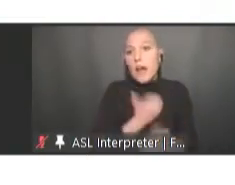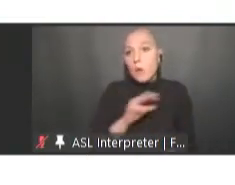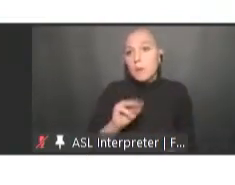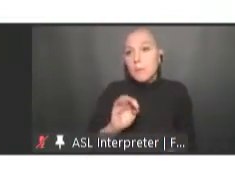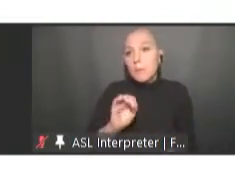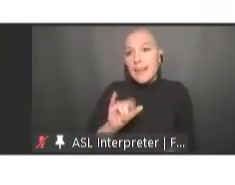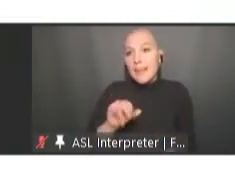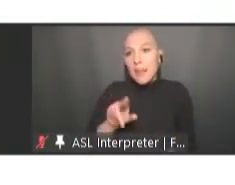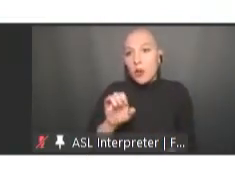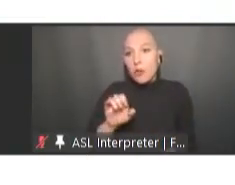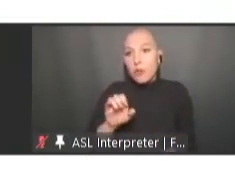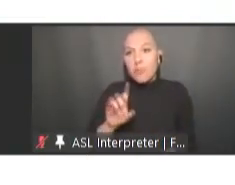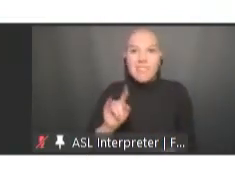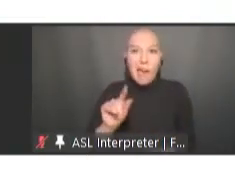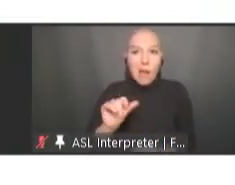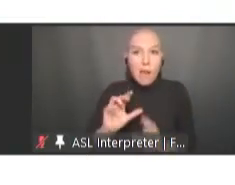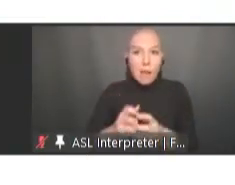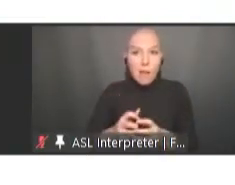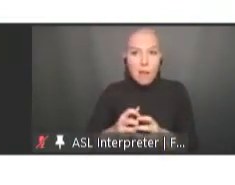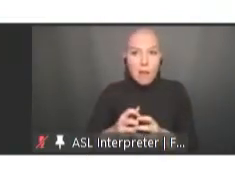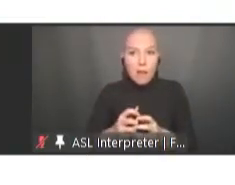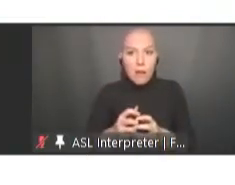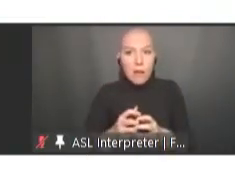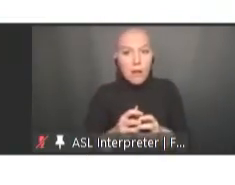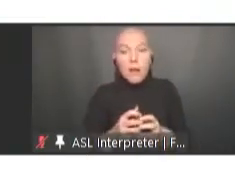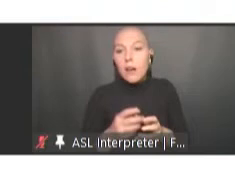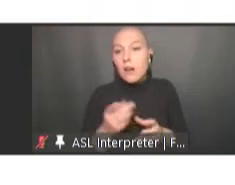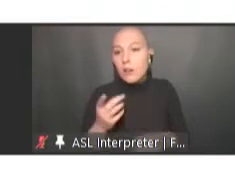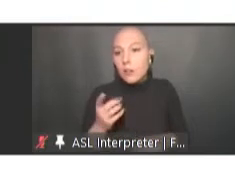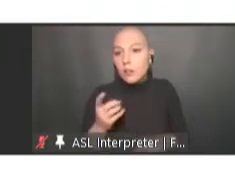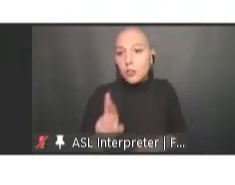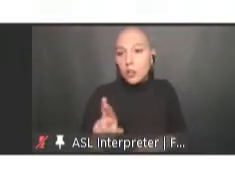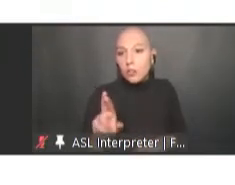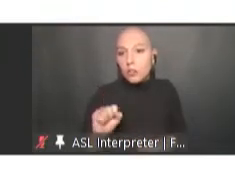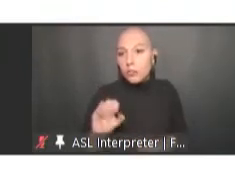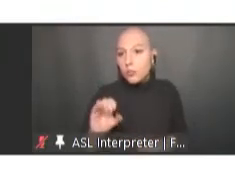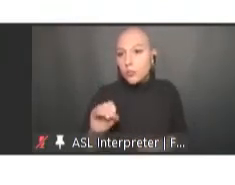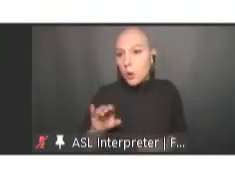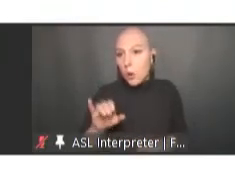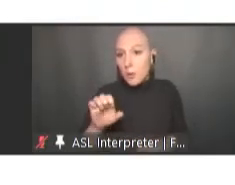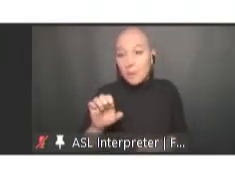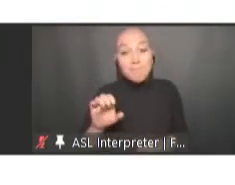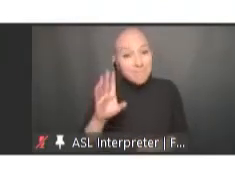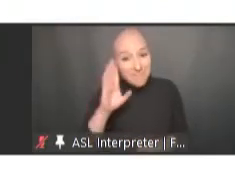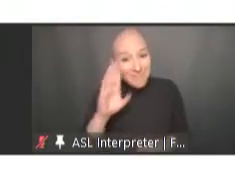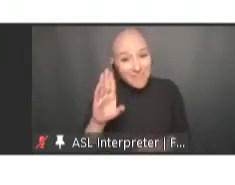Heather Scobie: [unintelligible]. So, the question is about how to booster